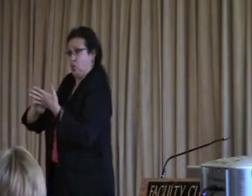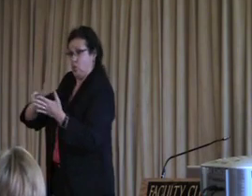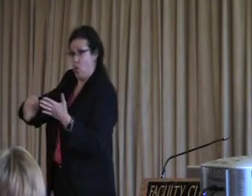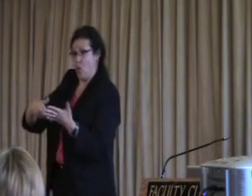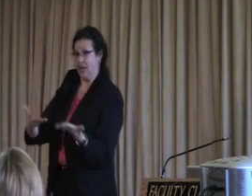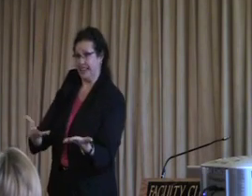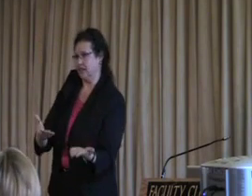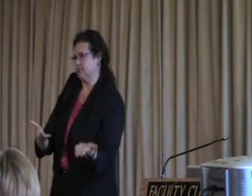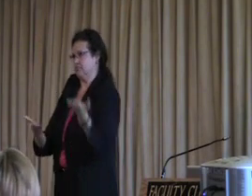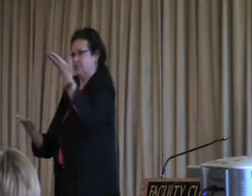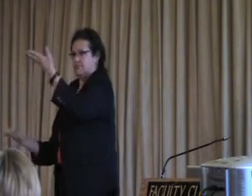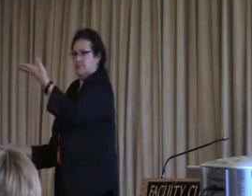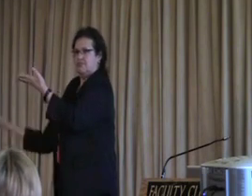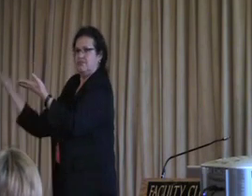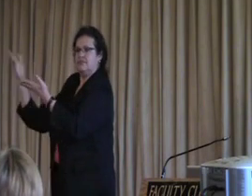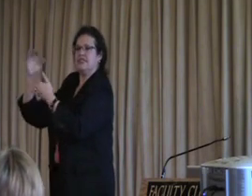The other applied research project that we have is a contribution of audiological and